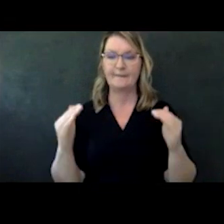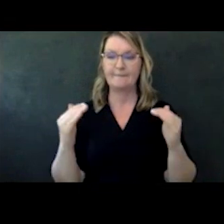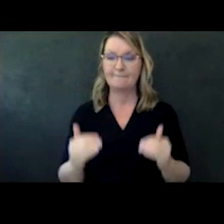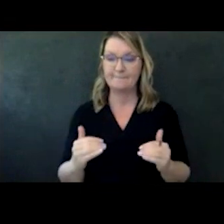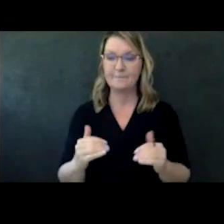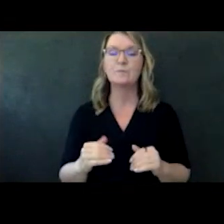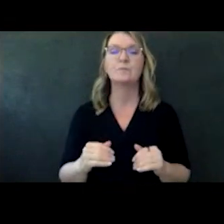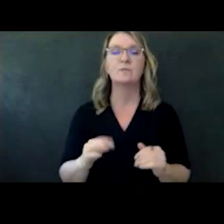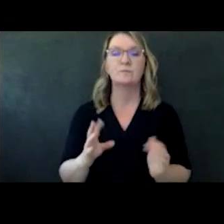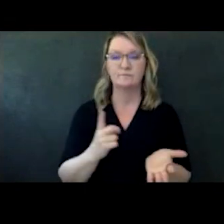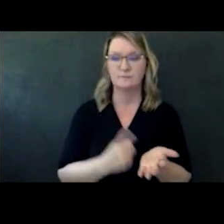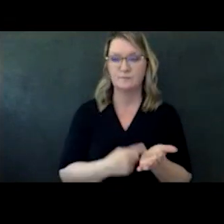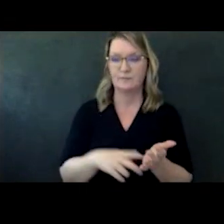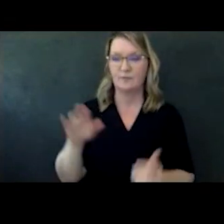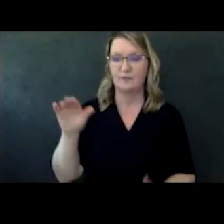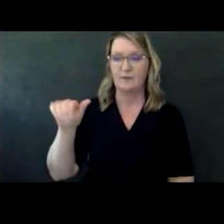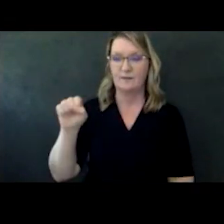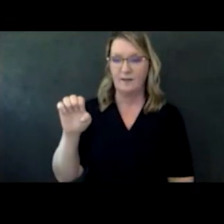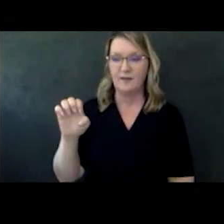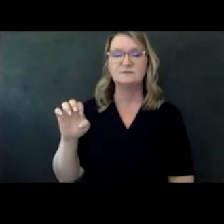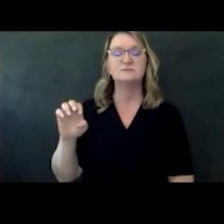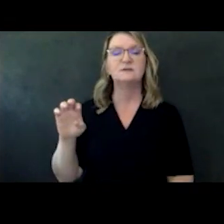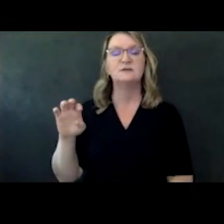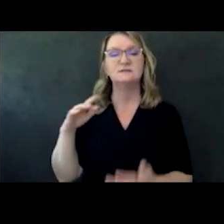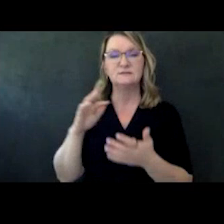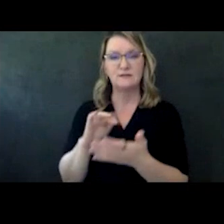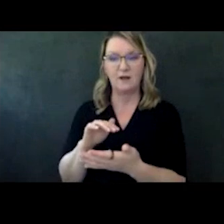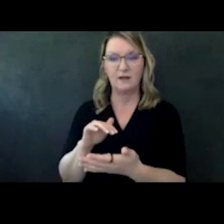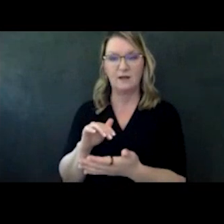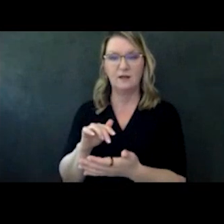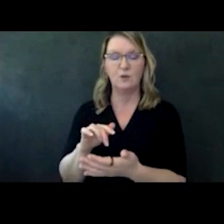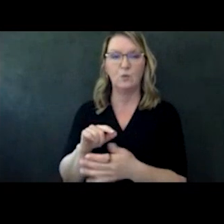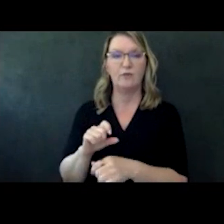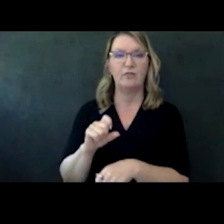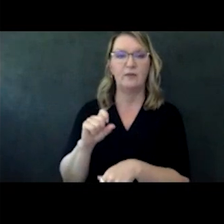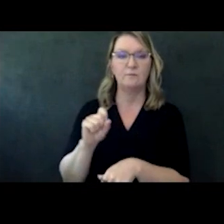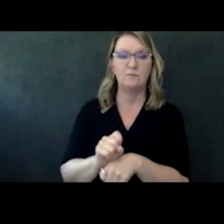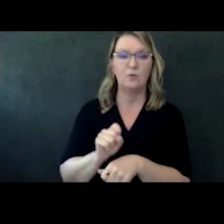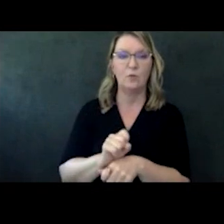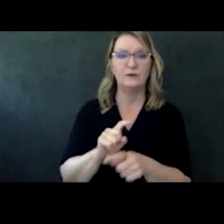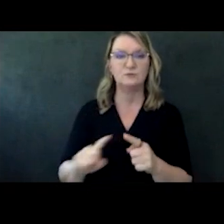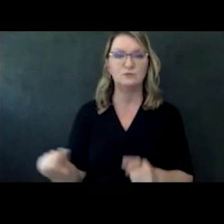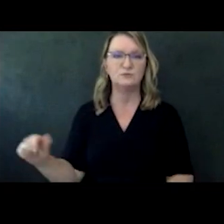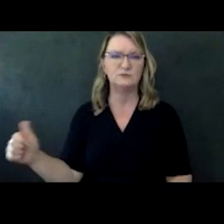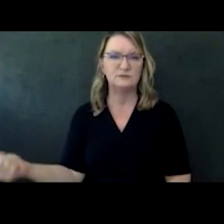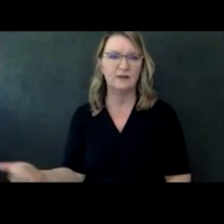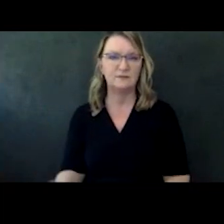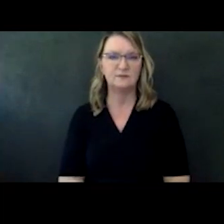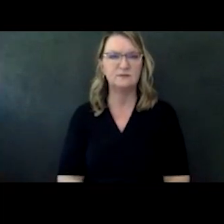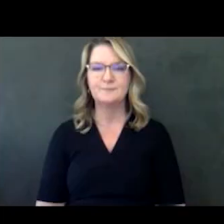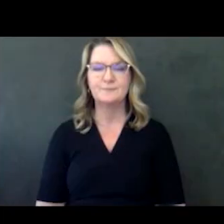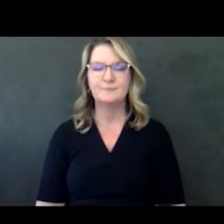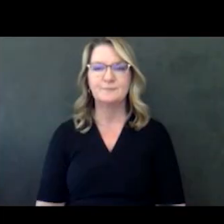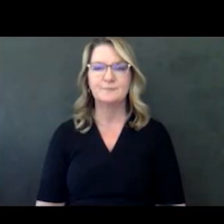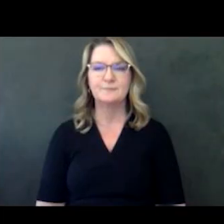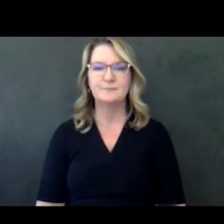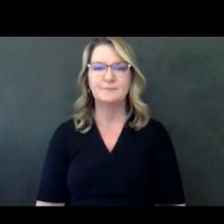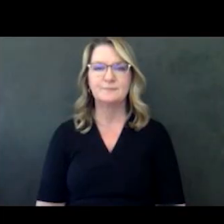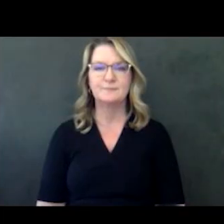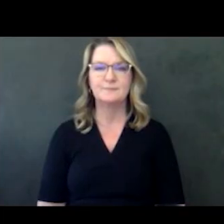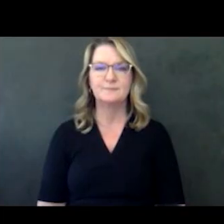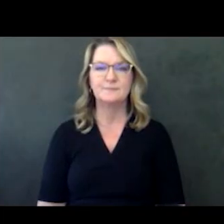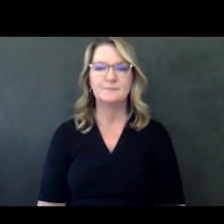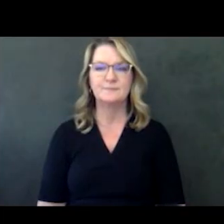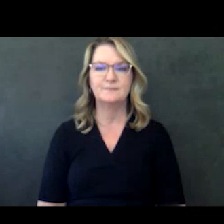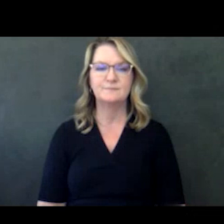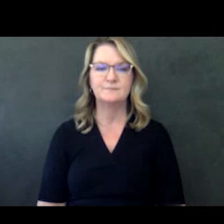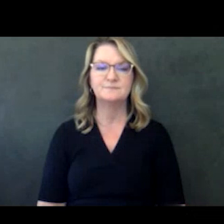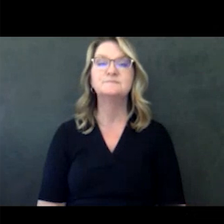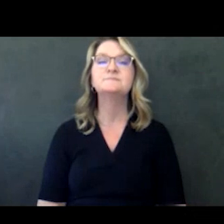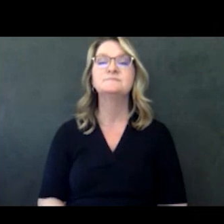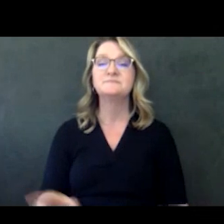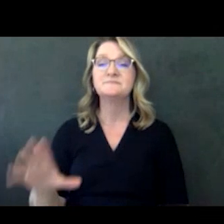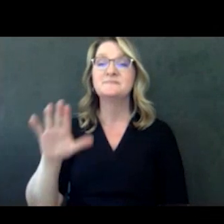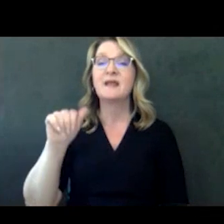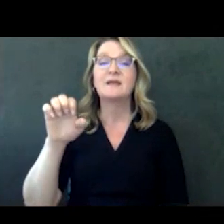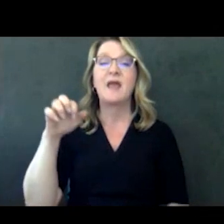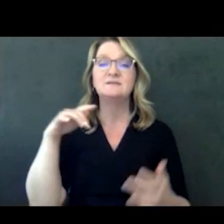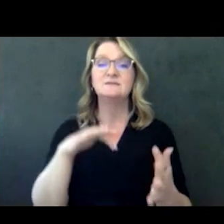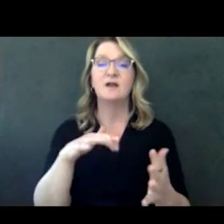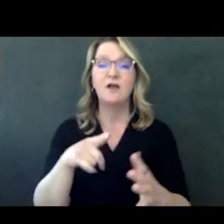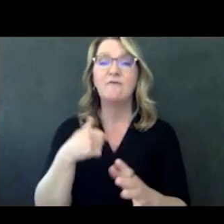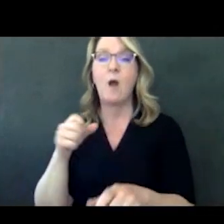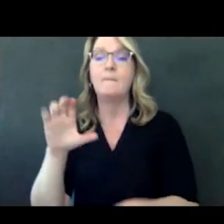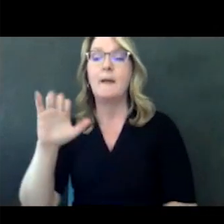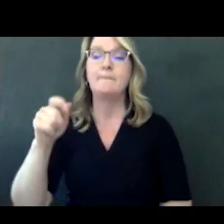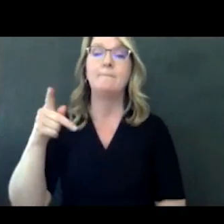to our case study with Employ 210. Slide 31, case study from Employ 210 Project.